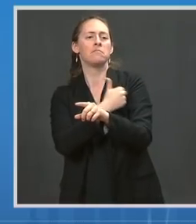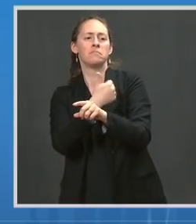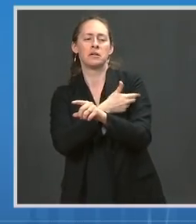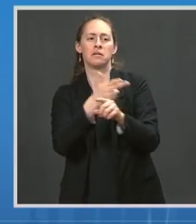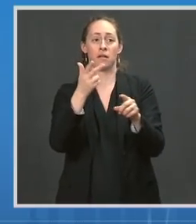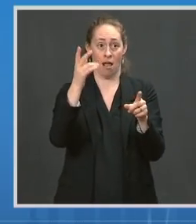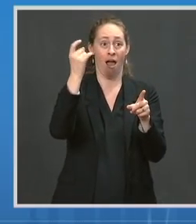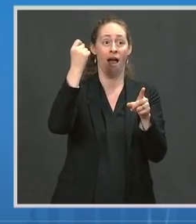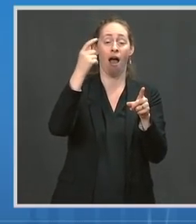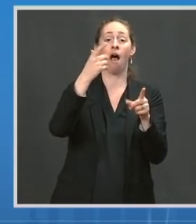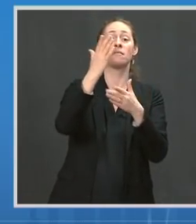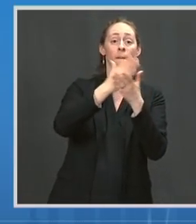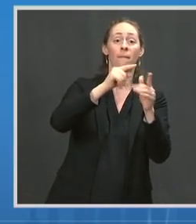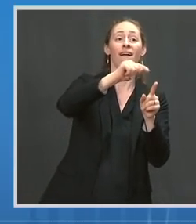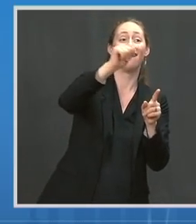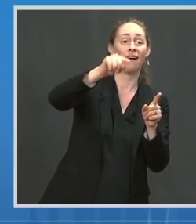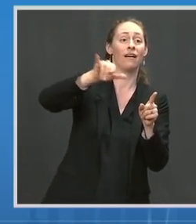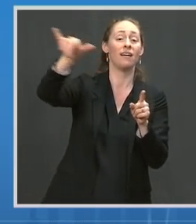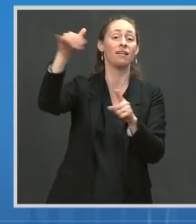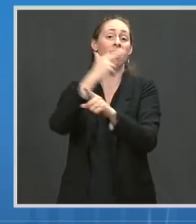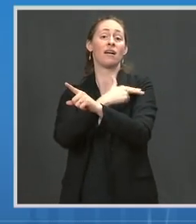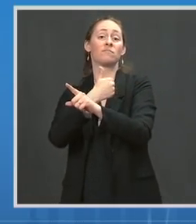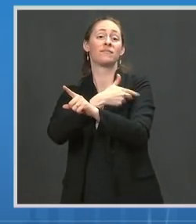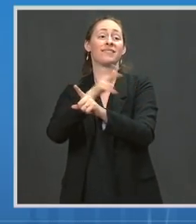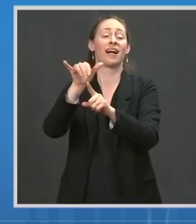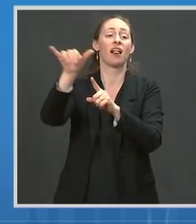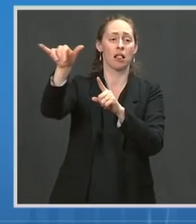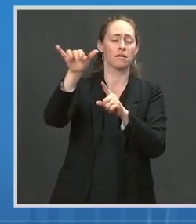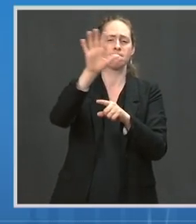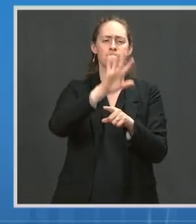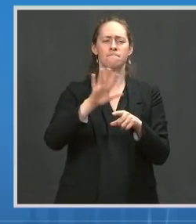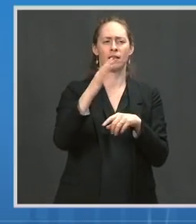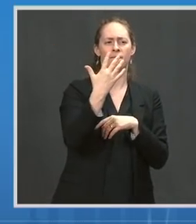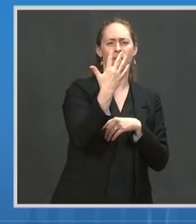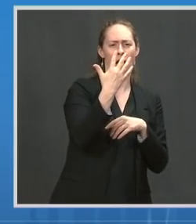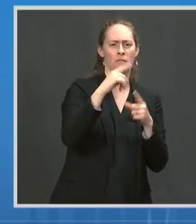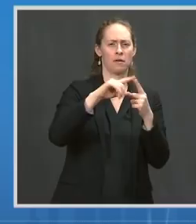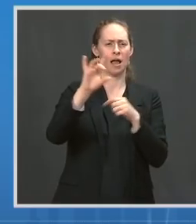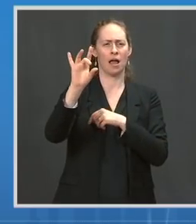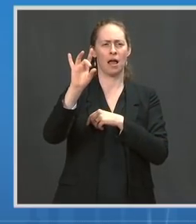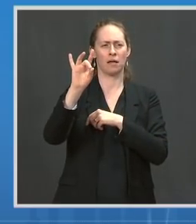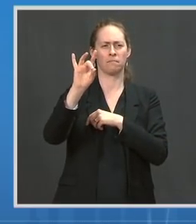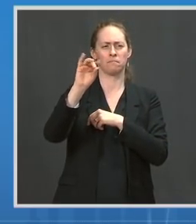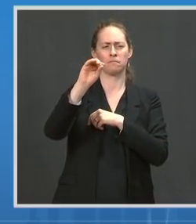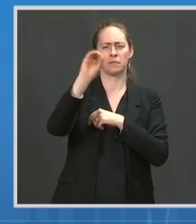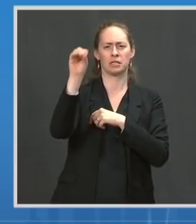are all approximately 5 to 8 percent higher than they were in the prior seven-day period.